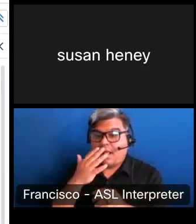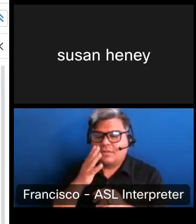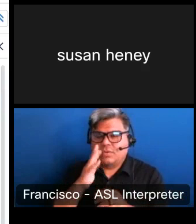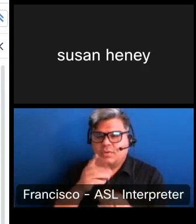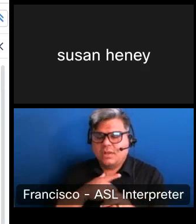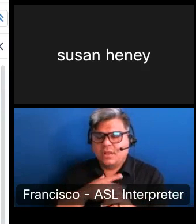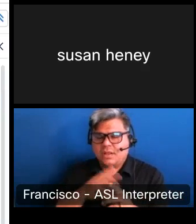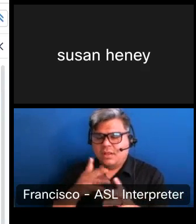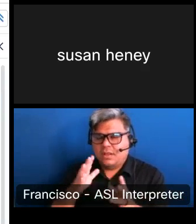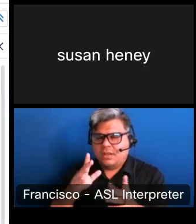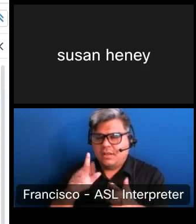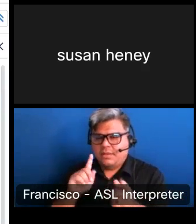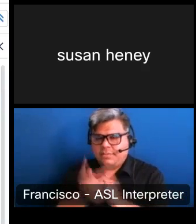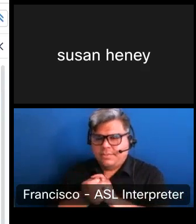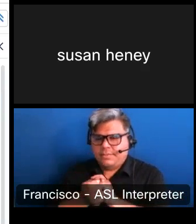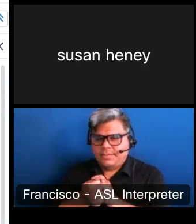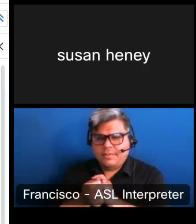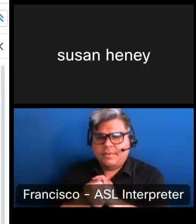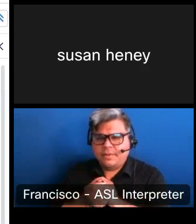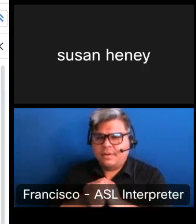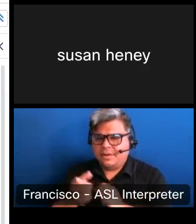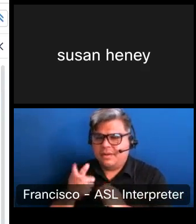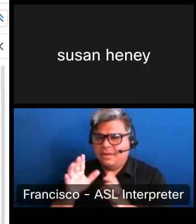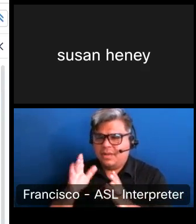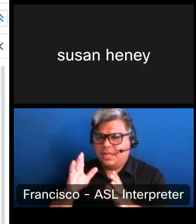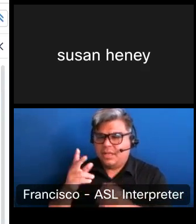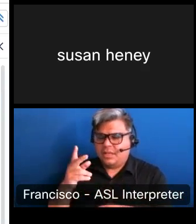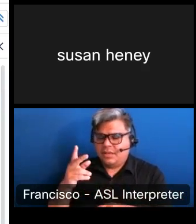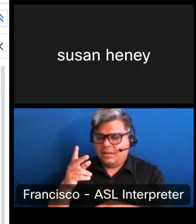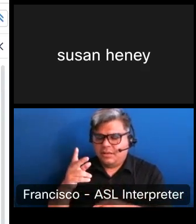so you can just focus on one at a time. I'm going to pull this over